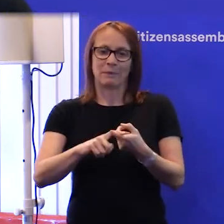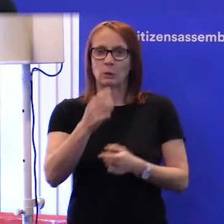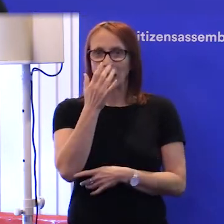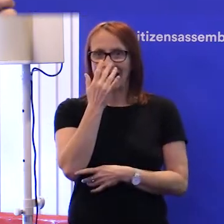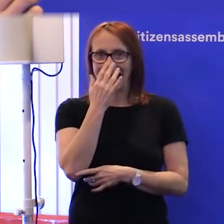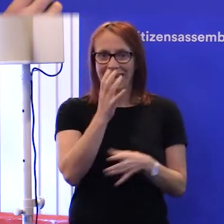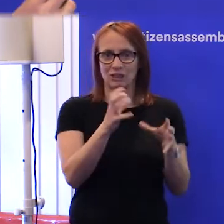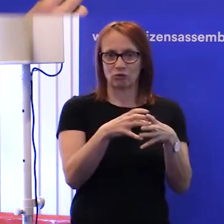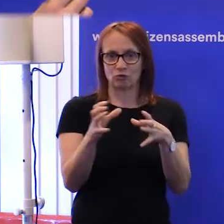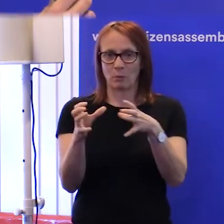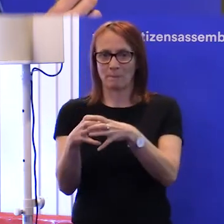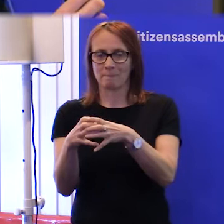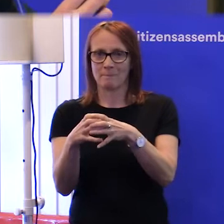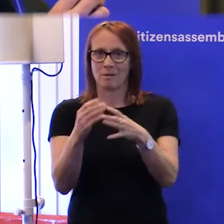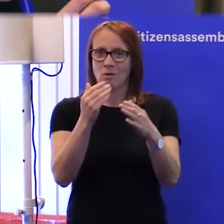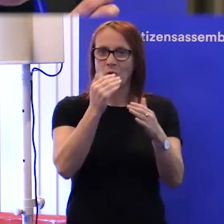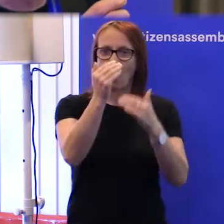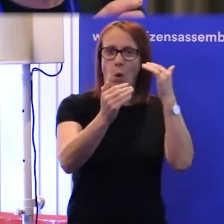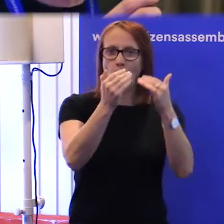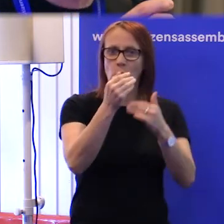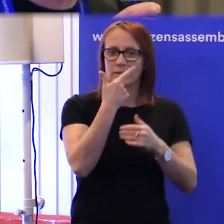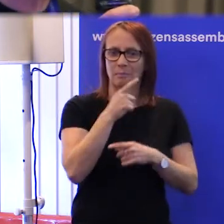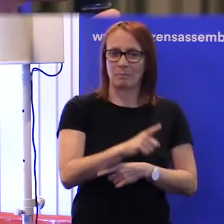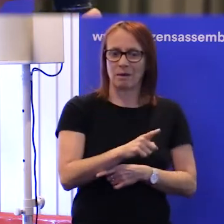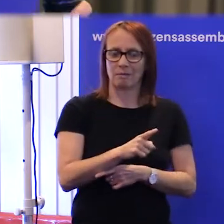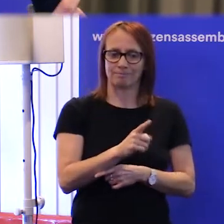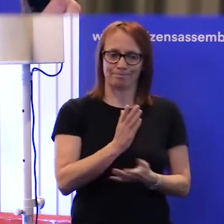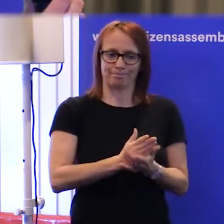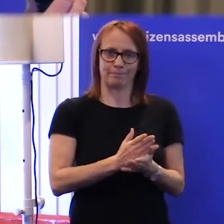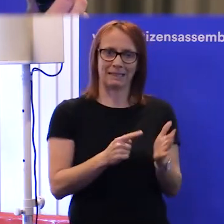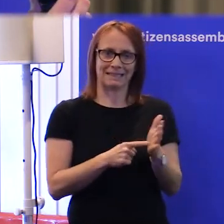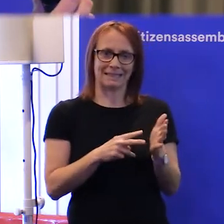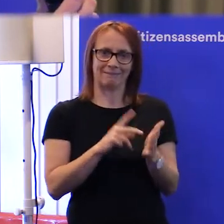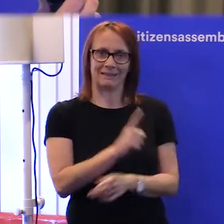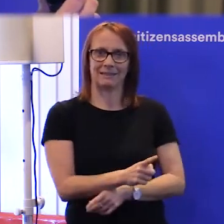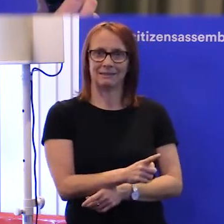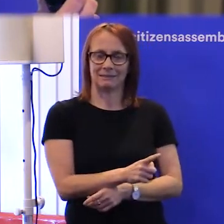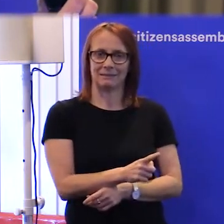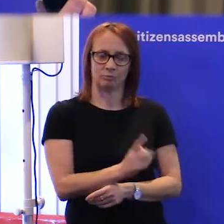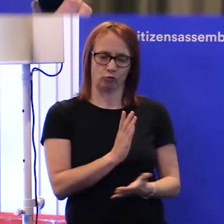all their people still view the TV as as as their most trusted and reliable